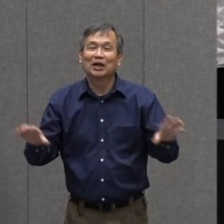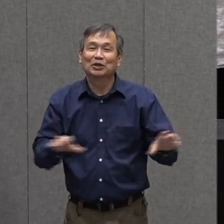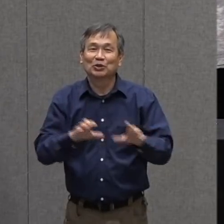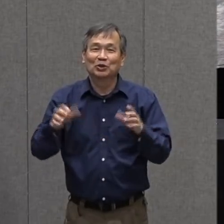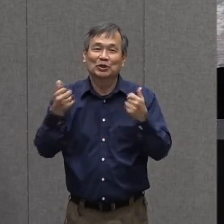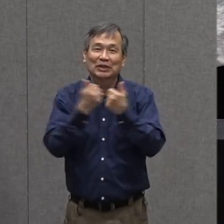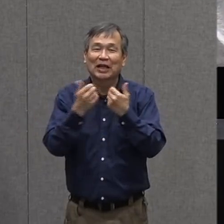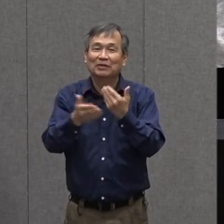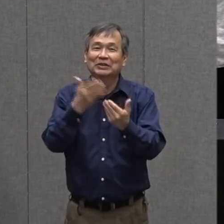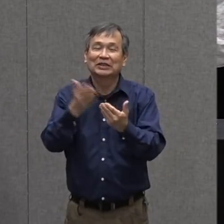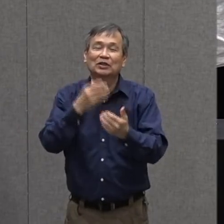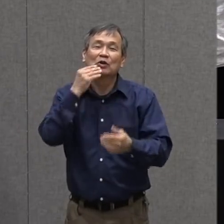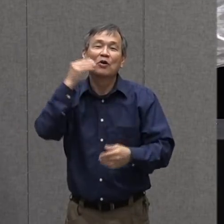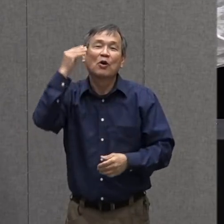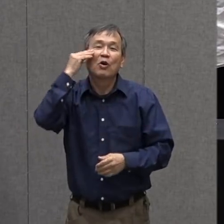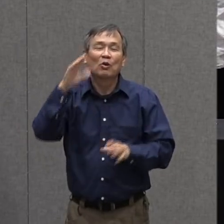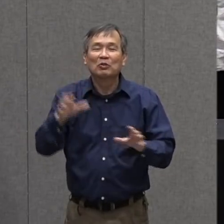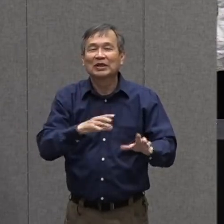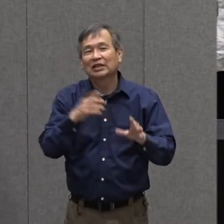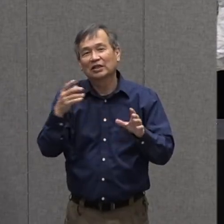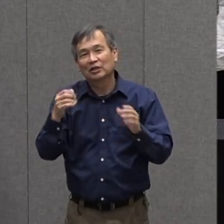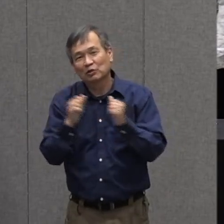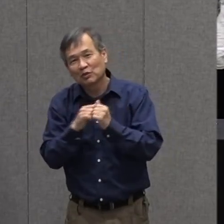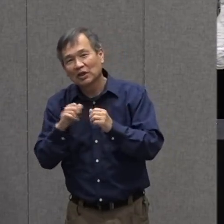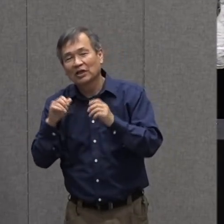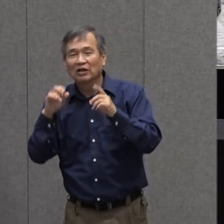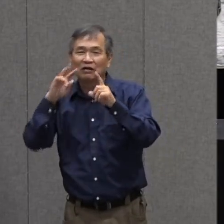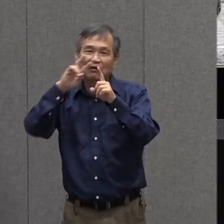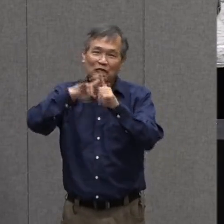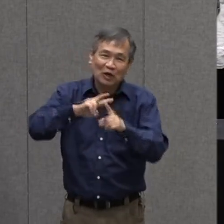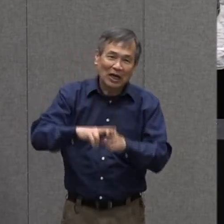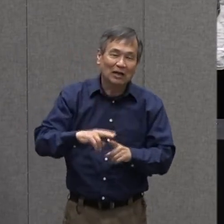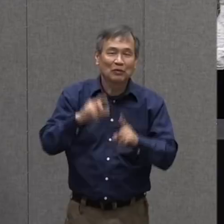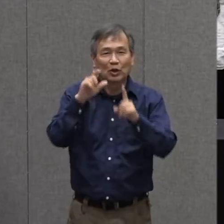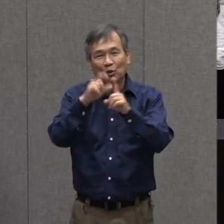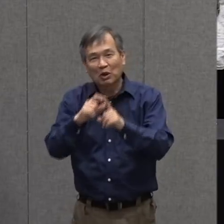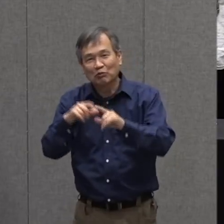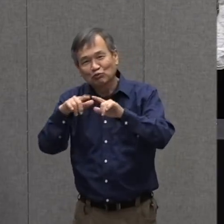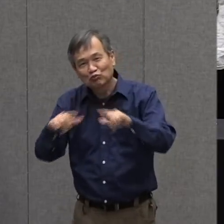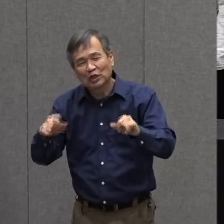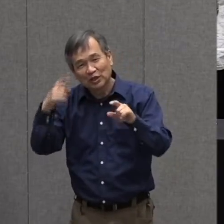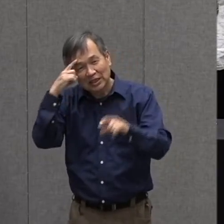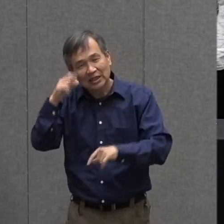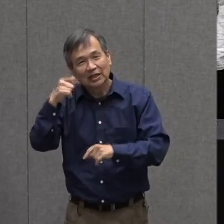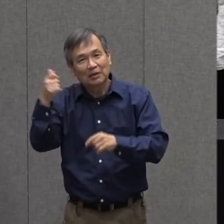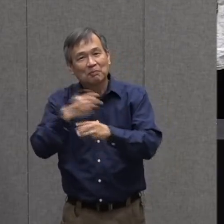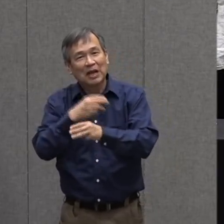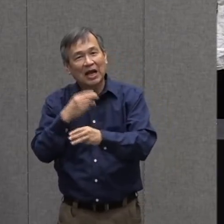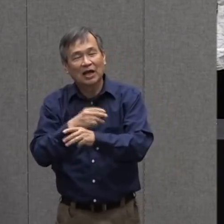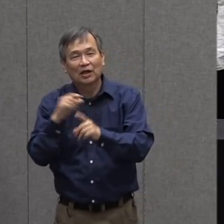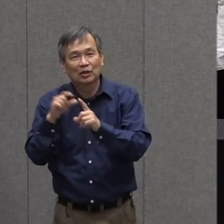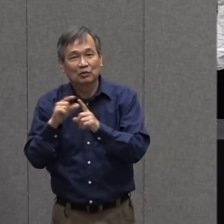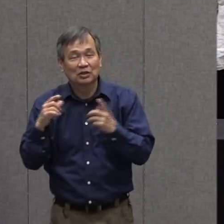Just think about we did it with academic vocabulary, but you could do it with other words. Think math words, math vocabulary.